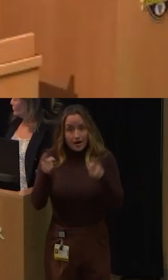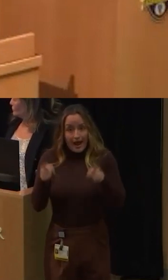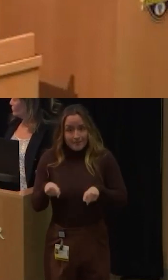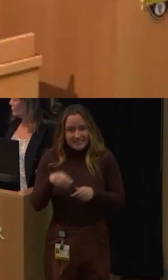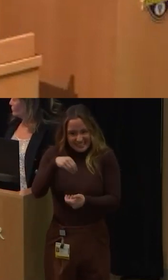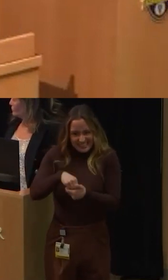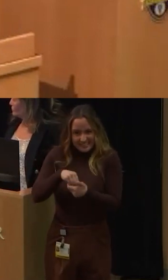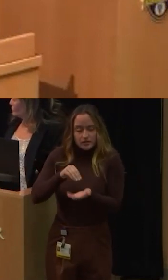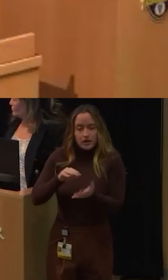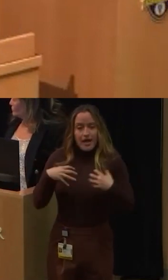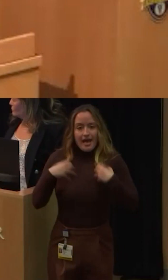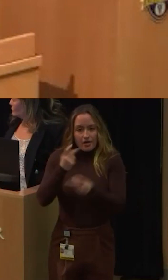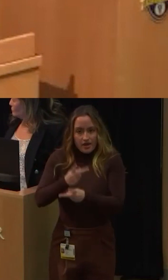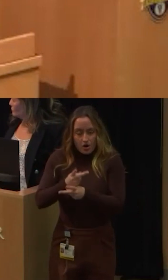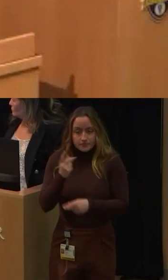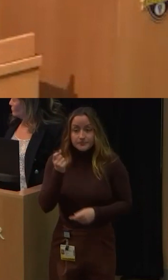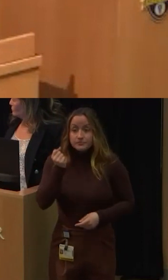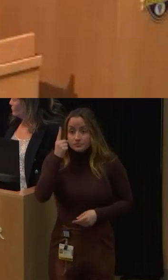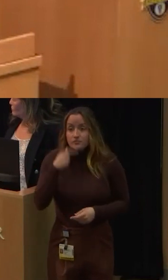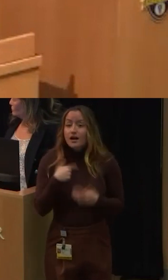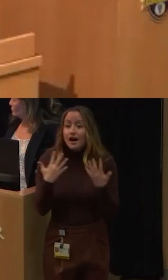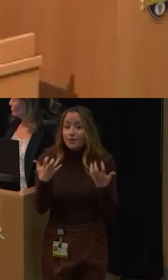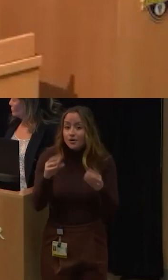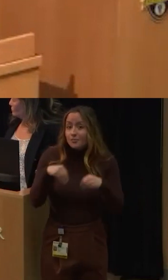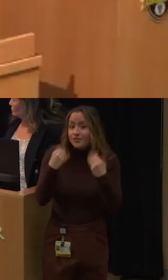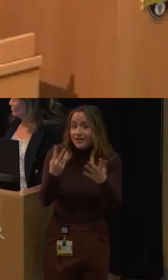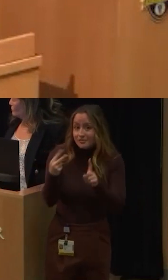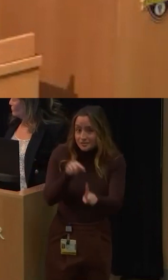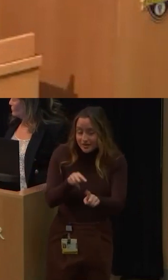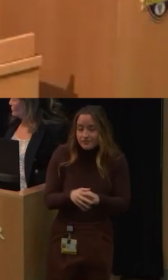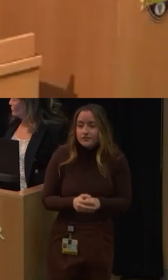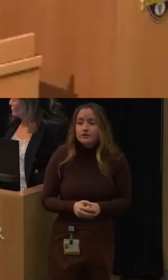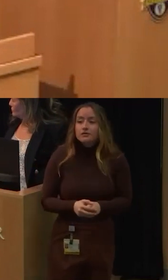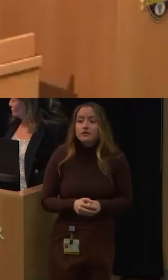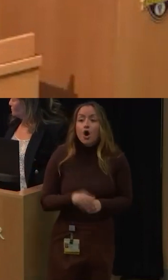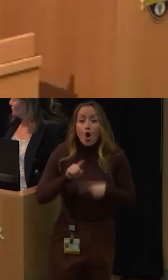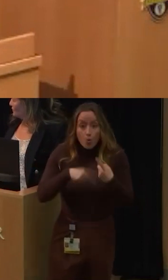I want to disabuse you of that notion. What we would love for you to do is, as you are performing medicine,